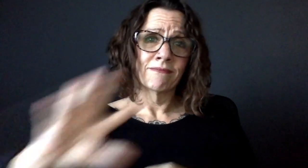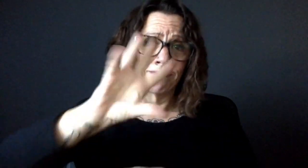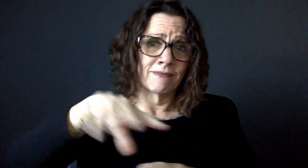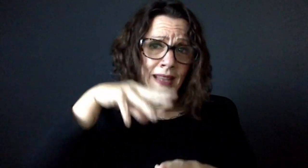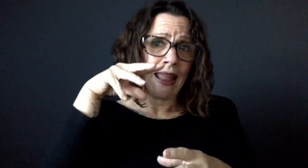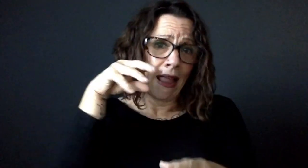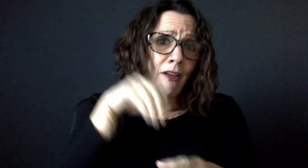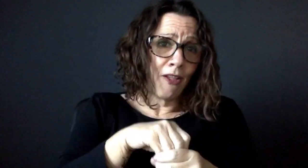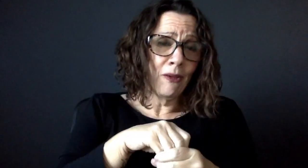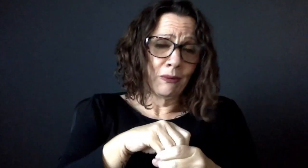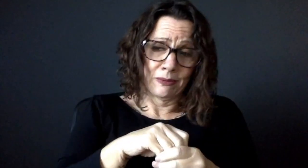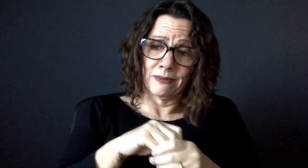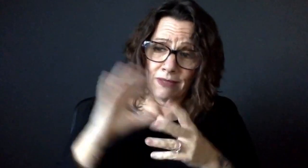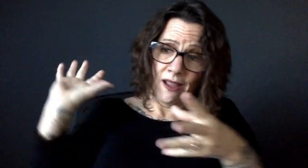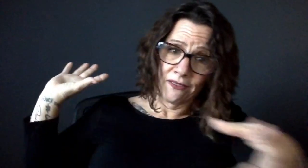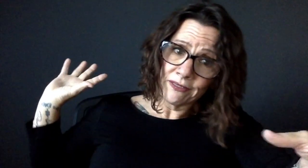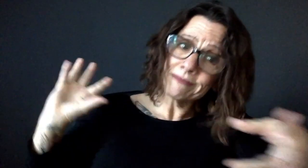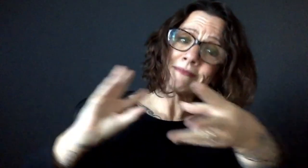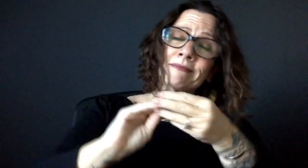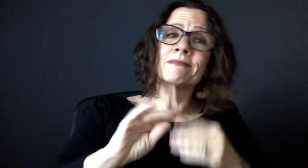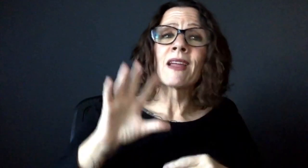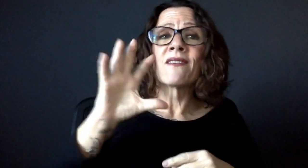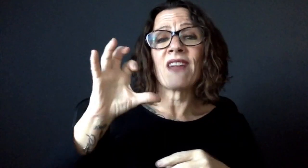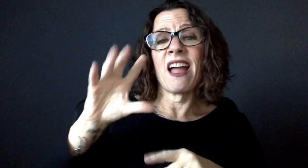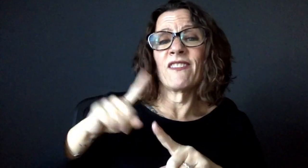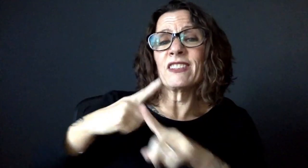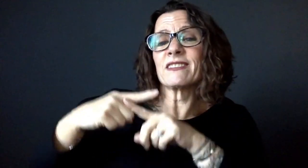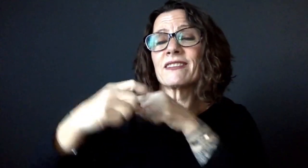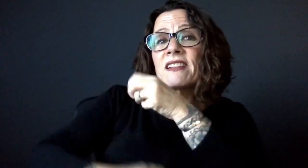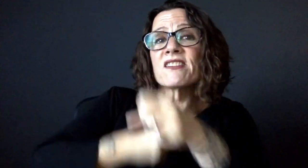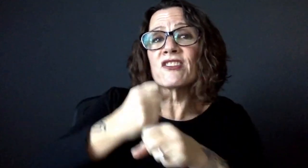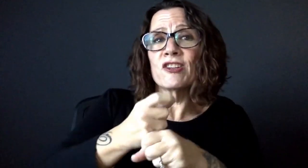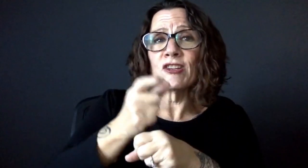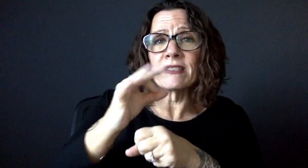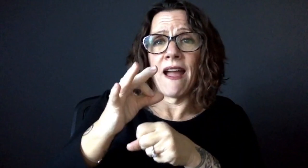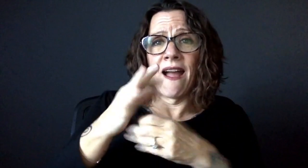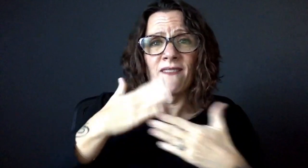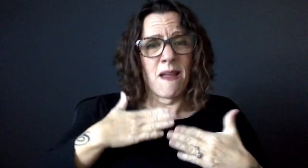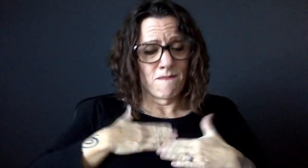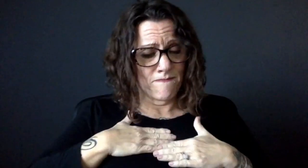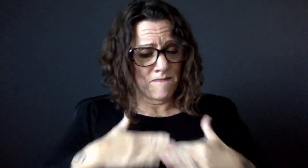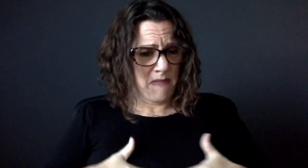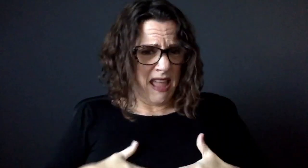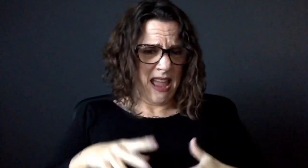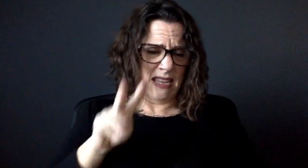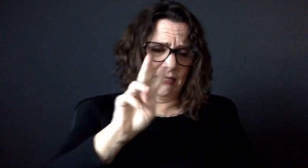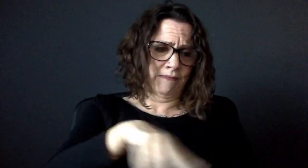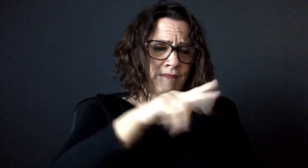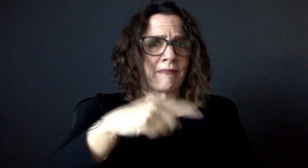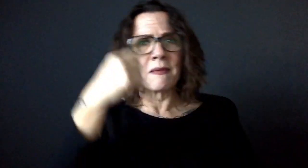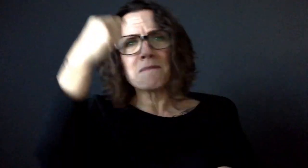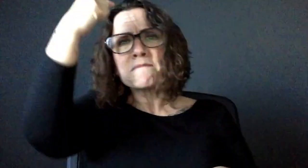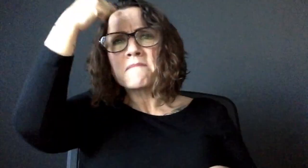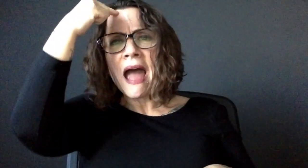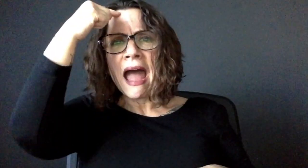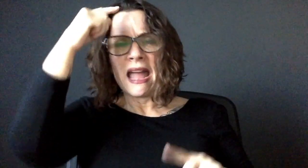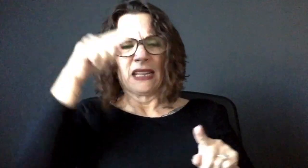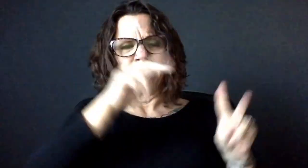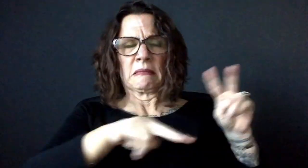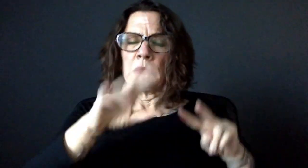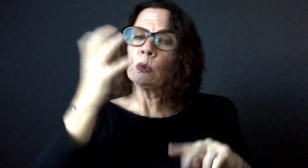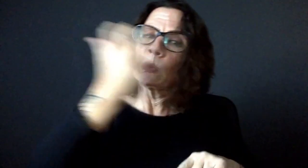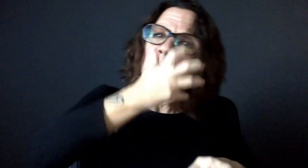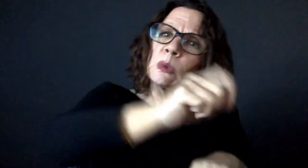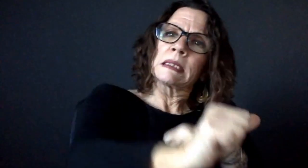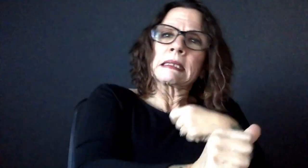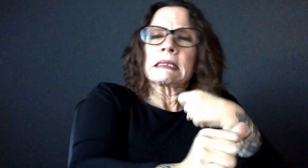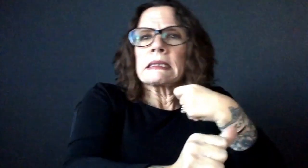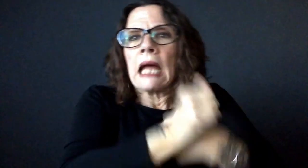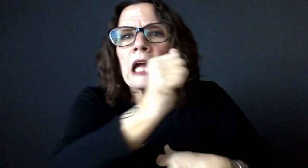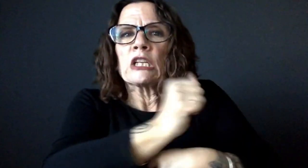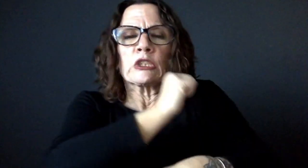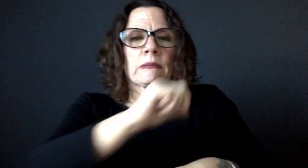includes 500+ years of bodies and minds deemed dangerous